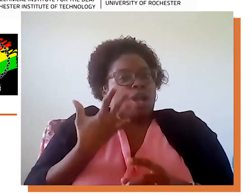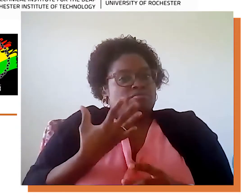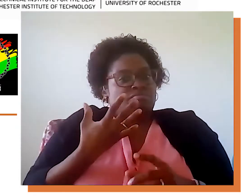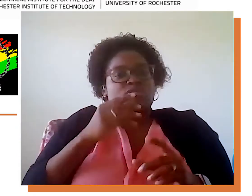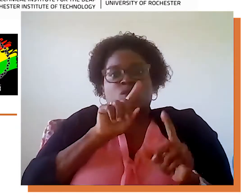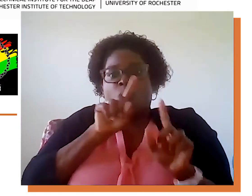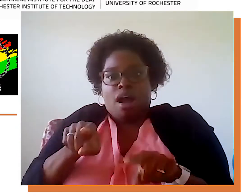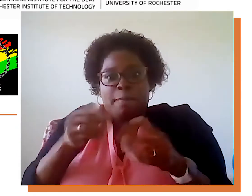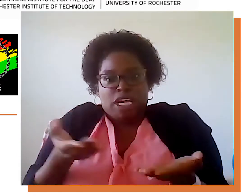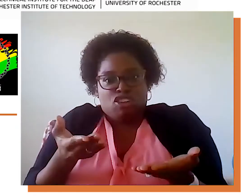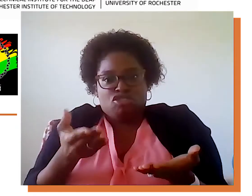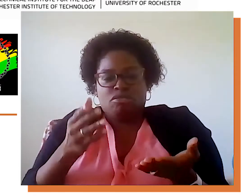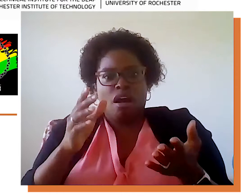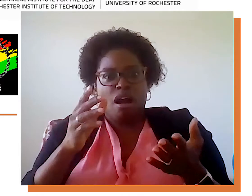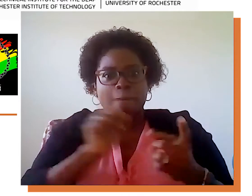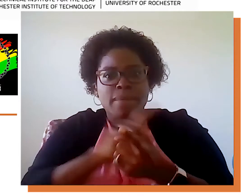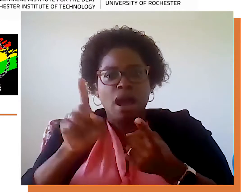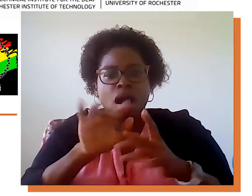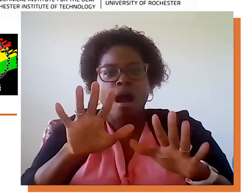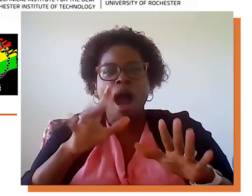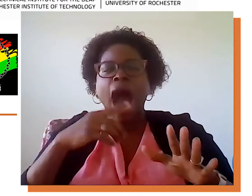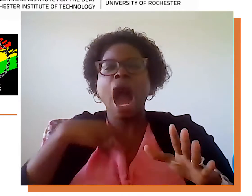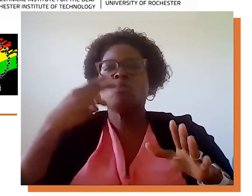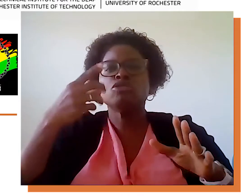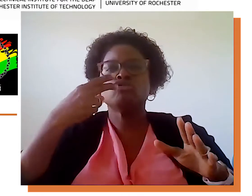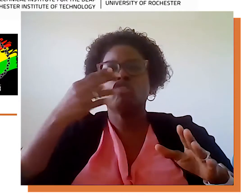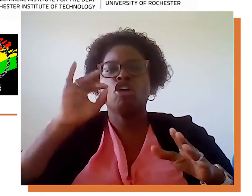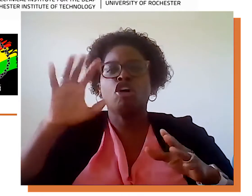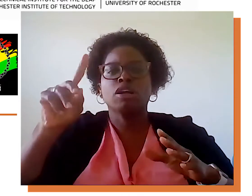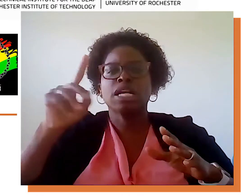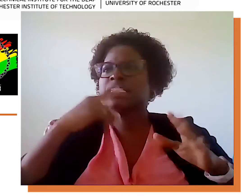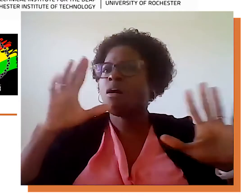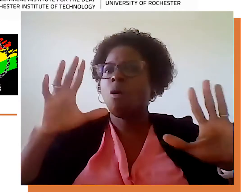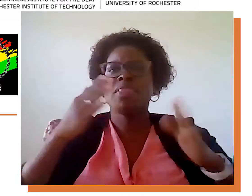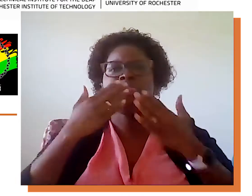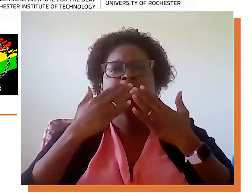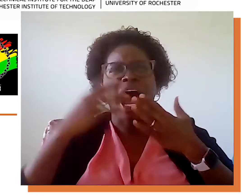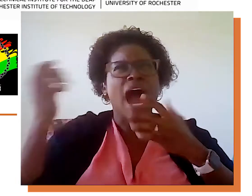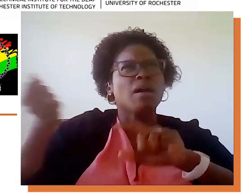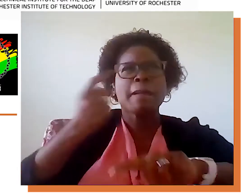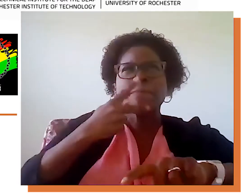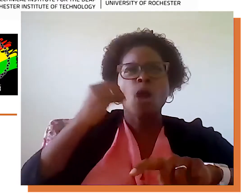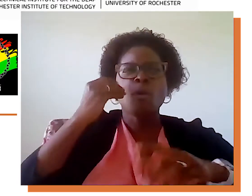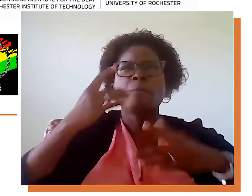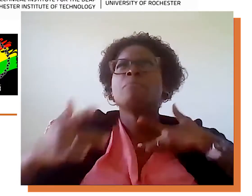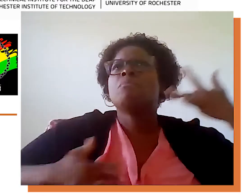But when it came to E.Y.F., I thought, wow, thank you, mom,